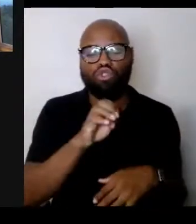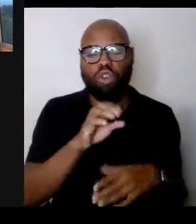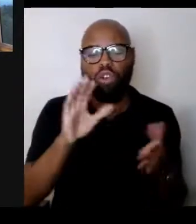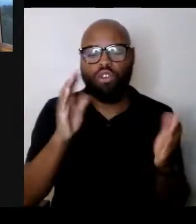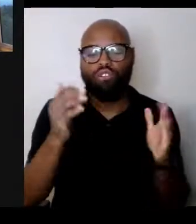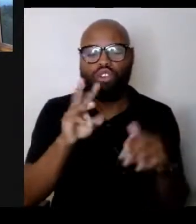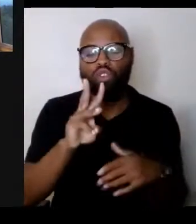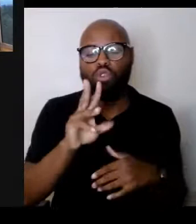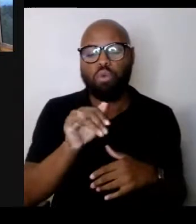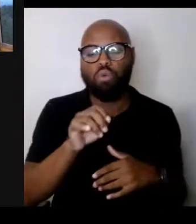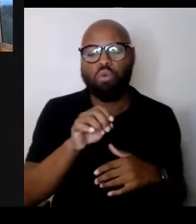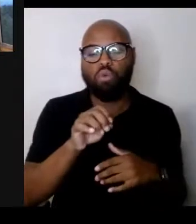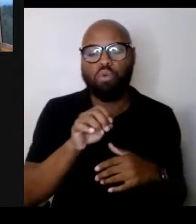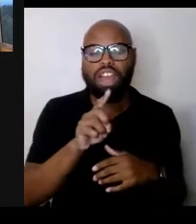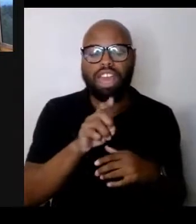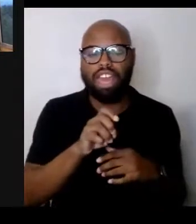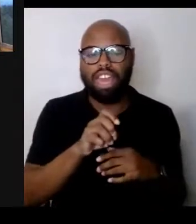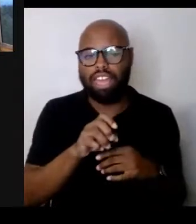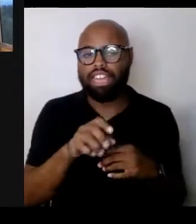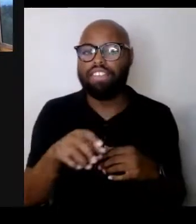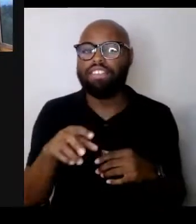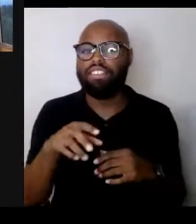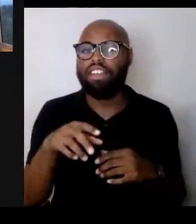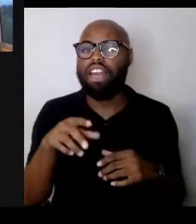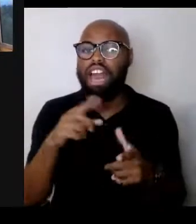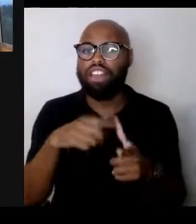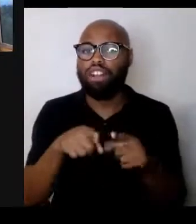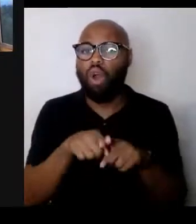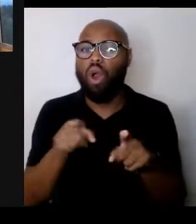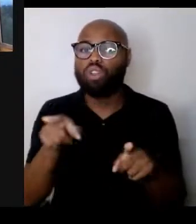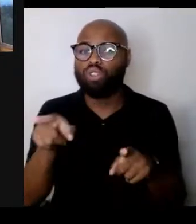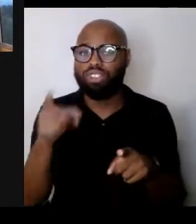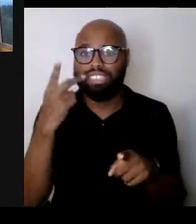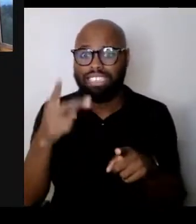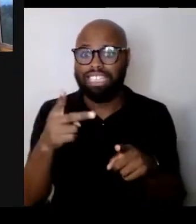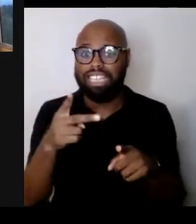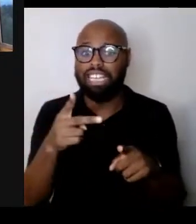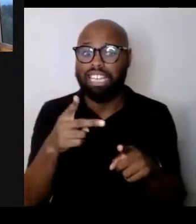of the domino effect of local states passing policies,